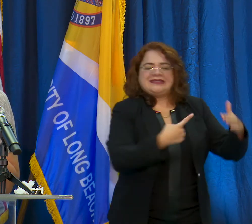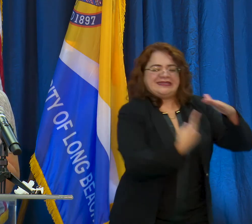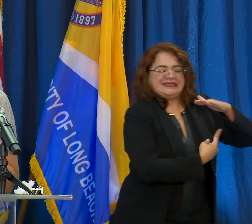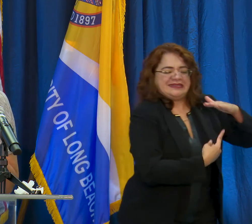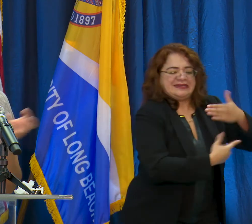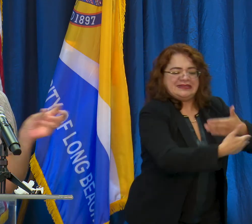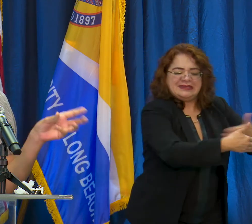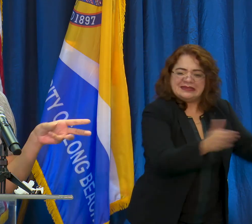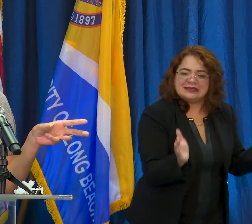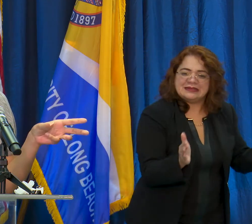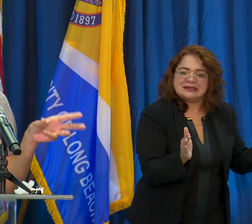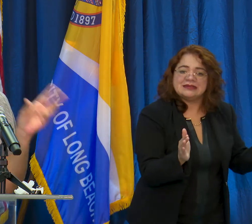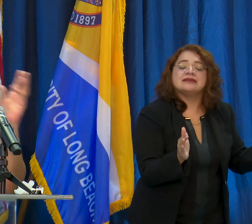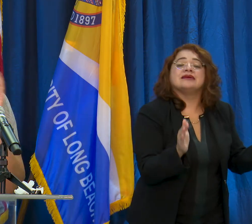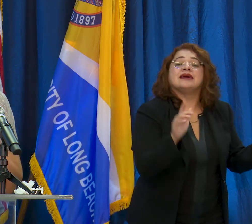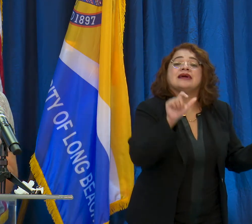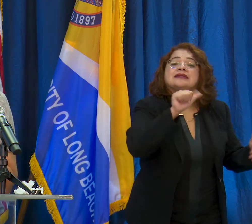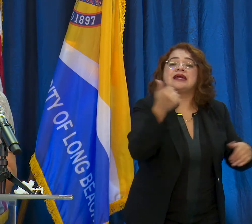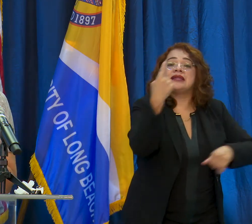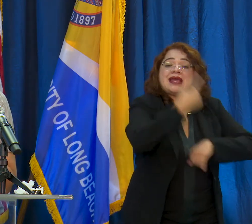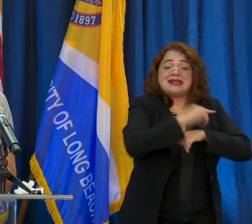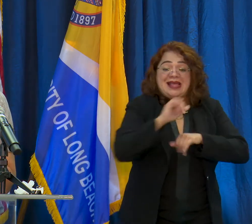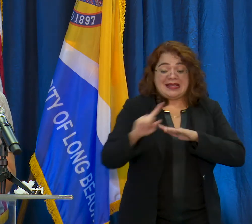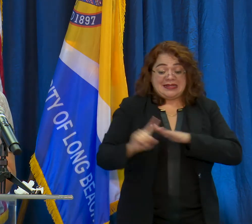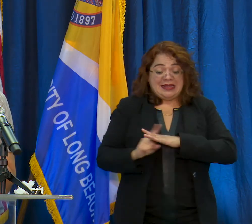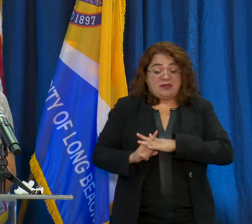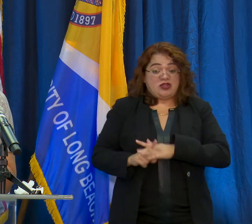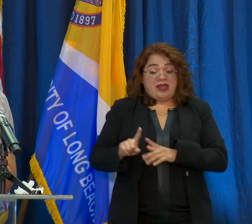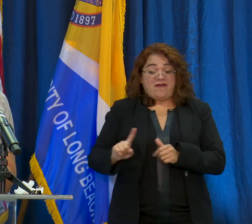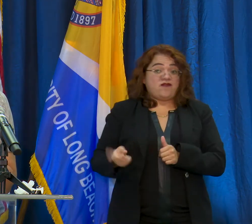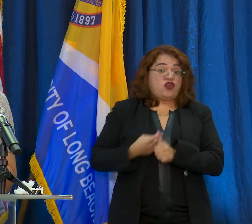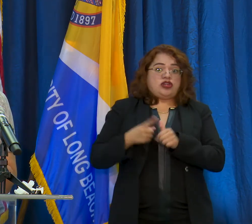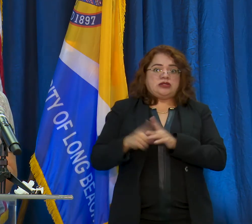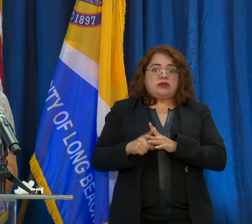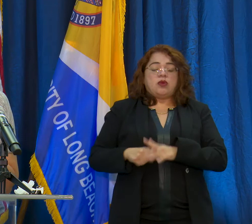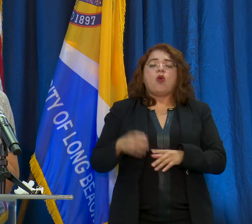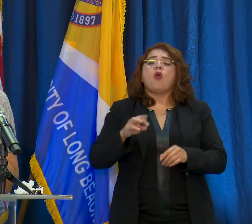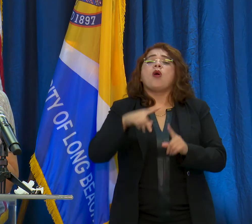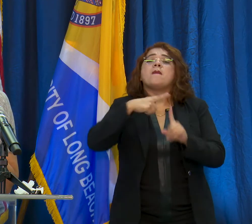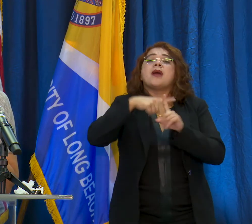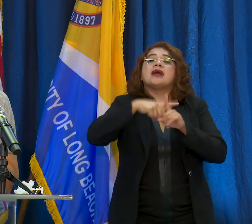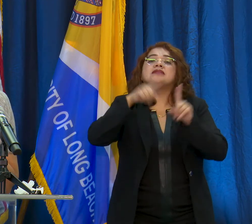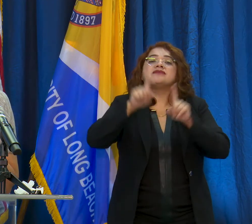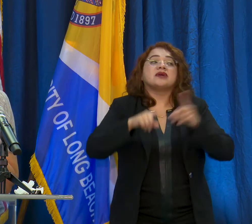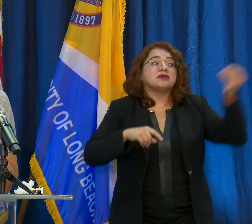from the start of your symptoms or from the date of that positive test,